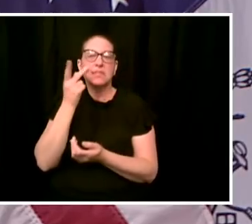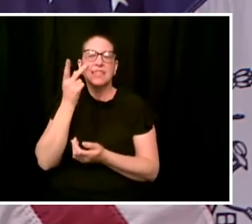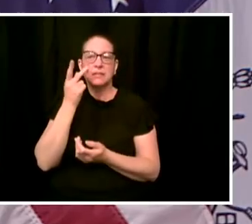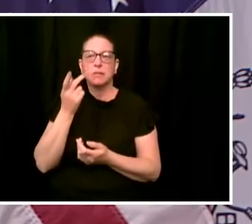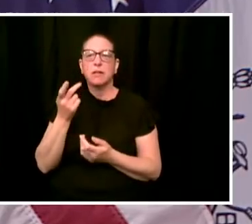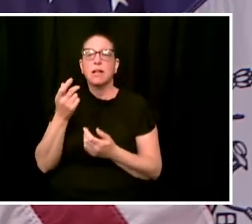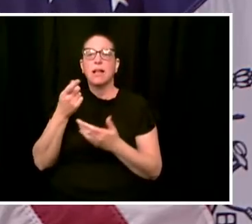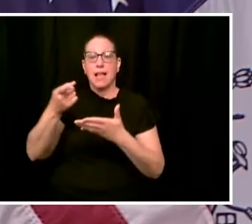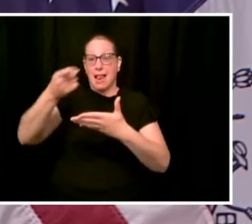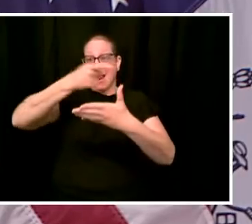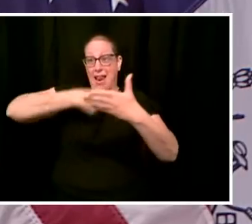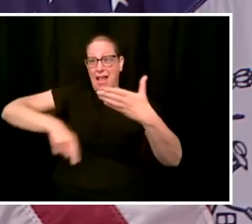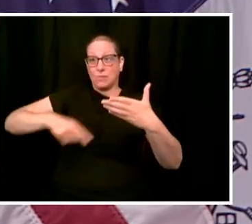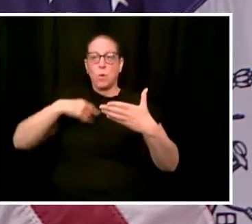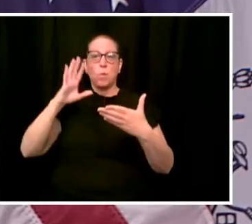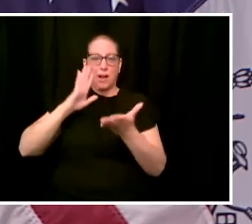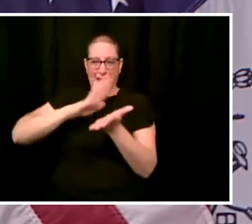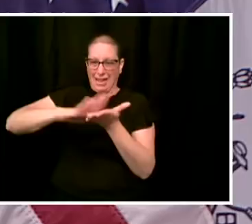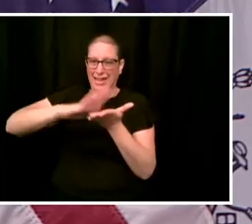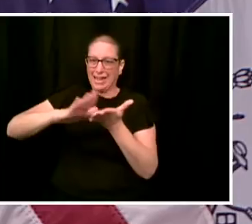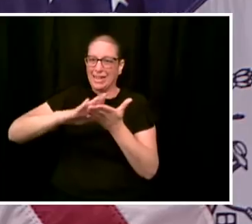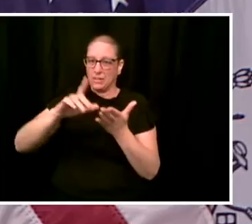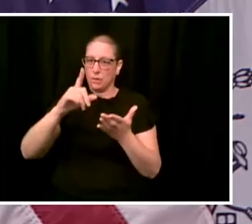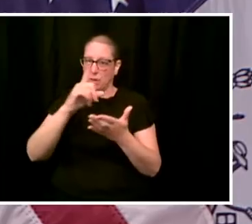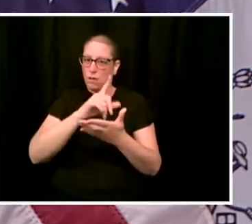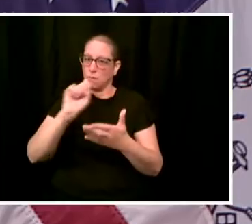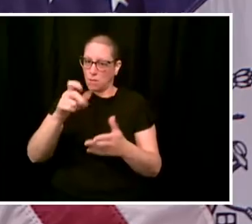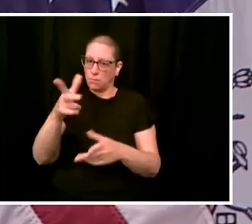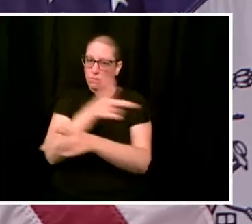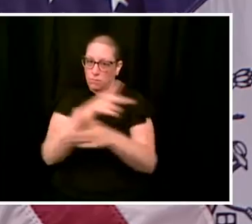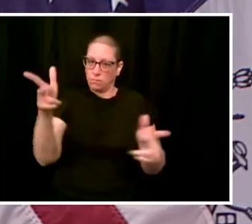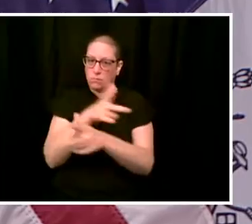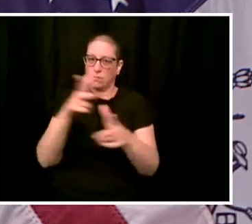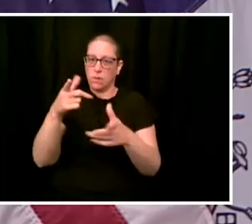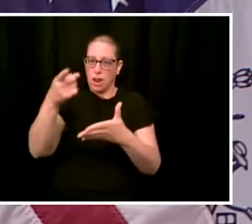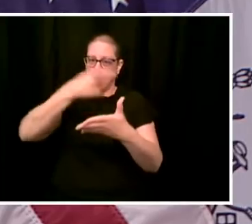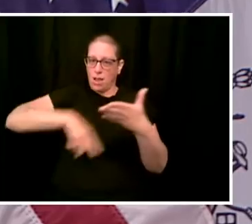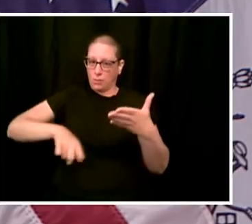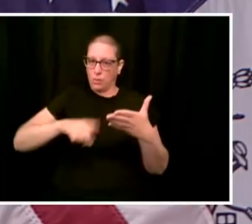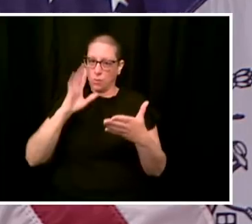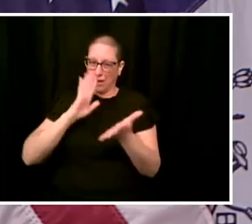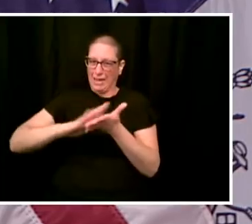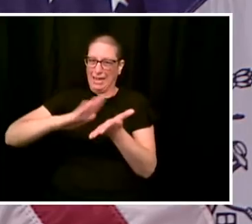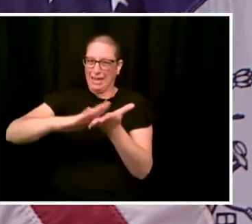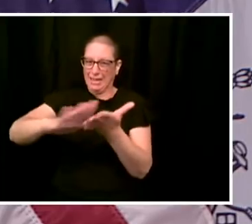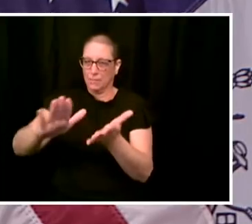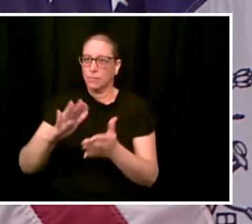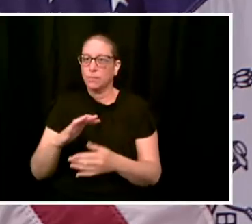WE HAVE A CLEAN UP WEEK AND THEN WE GO BACK TO SUSNPEDG INITND A ASWE CMEO OUT OF THE CRISIS ASSESS